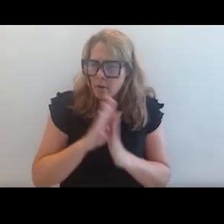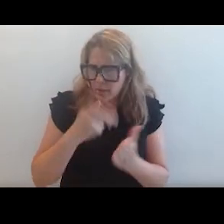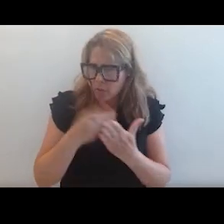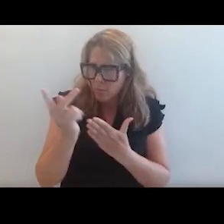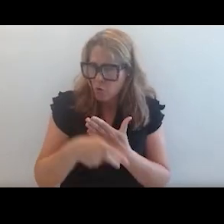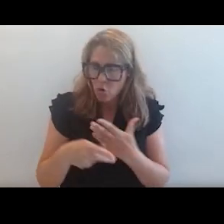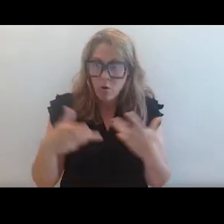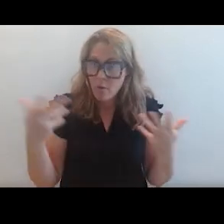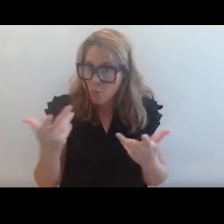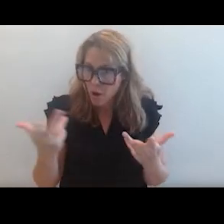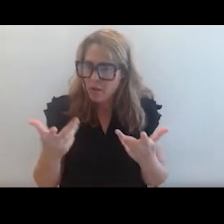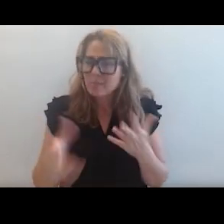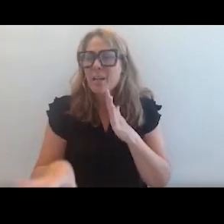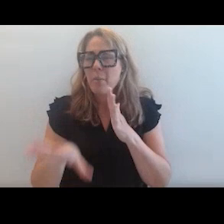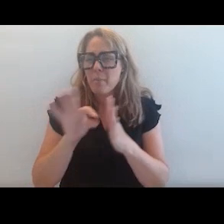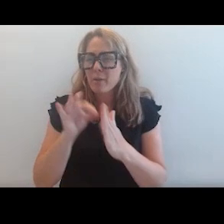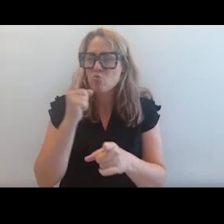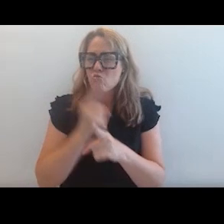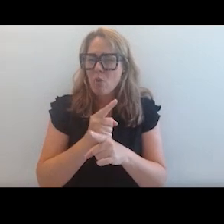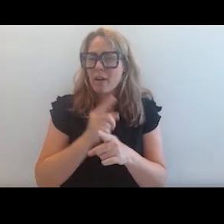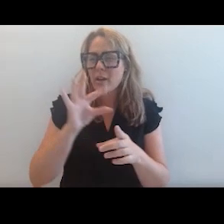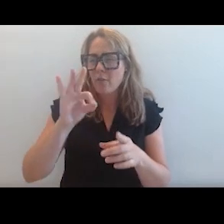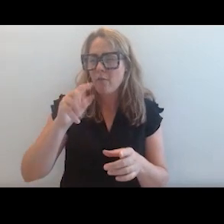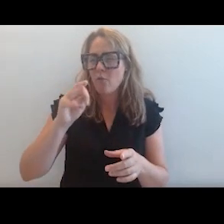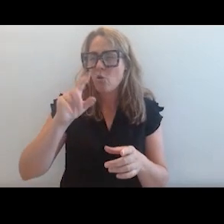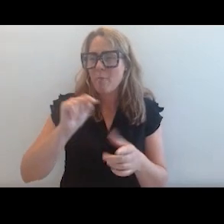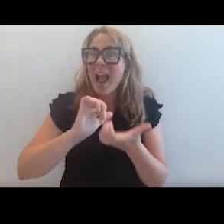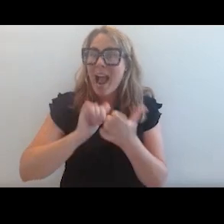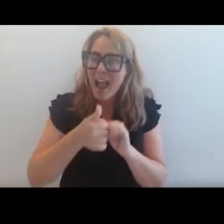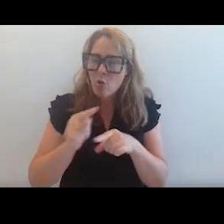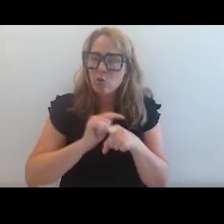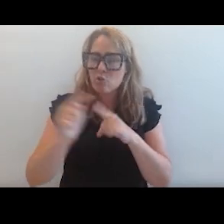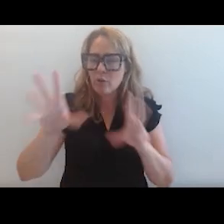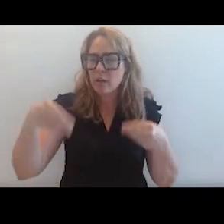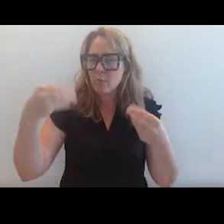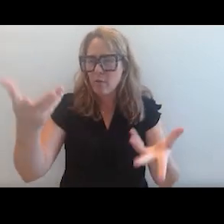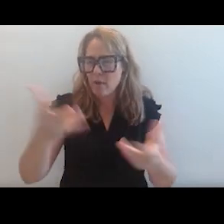the program is selecting the format(s) the training will be provided through.